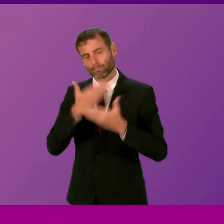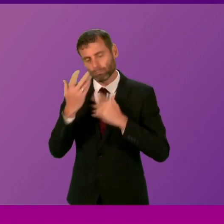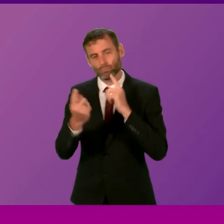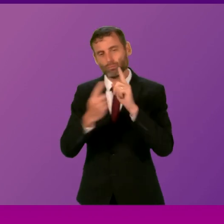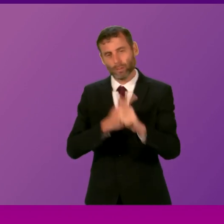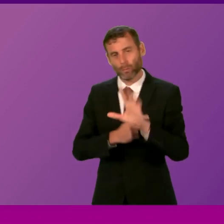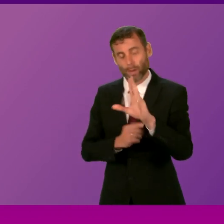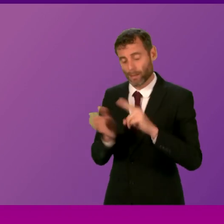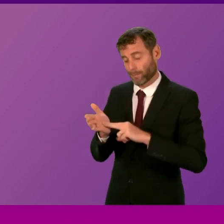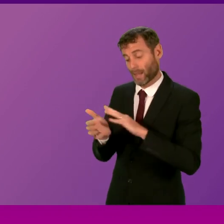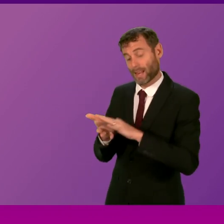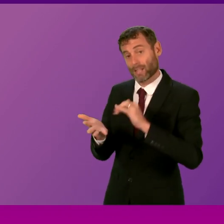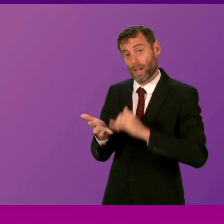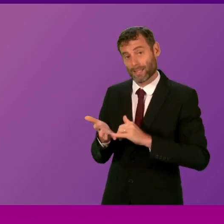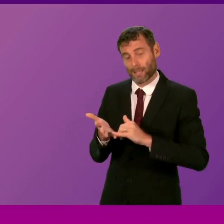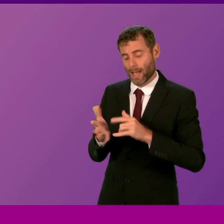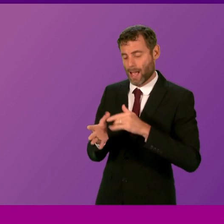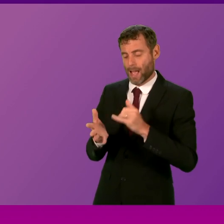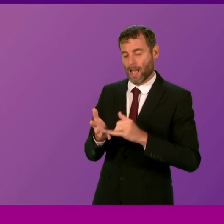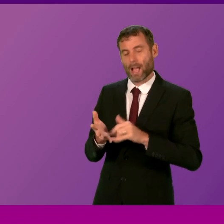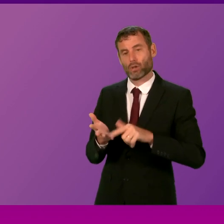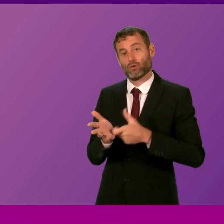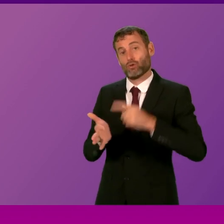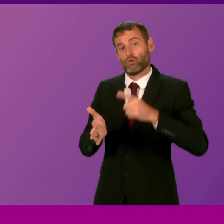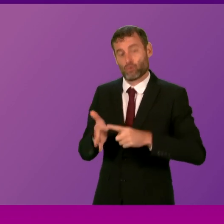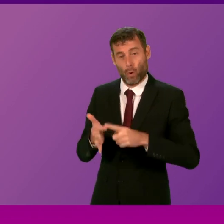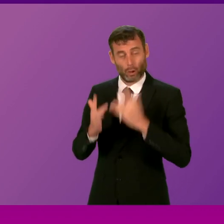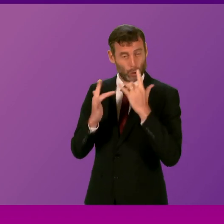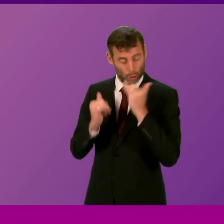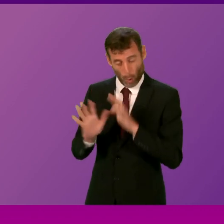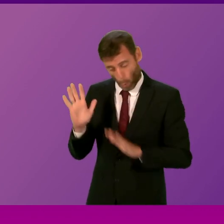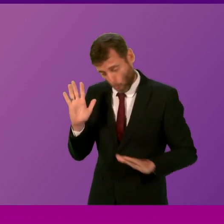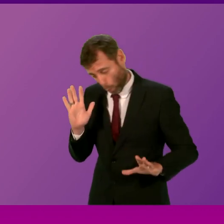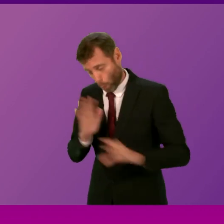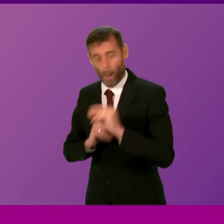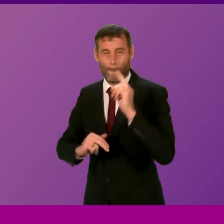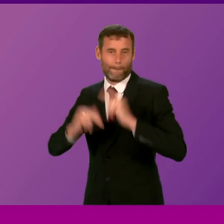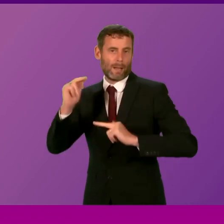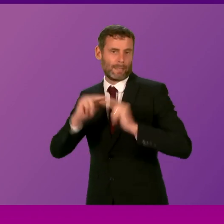NHS Scotland Assure has been going through all the buildings in the NHS, looking at applying